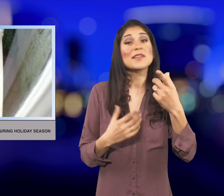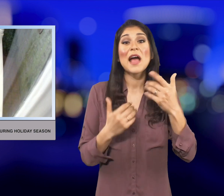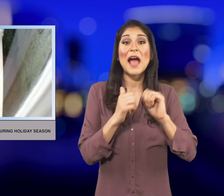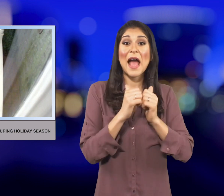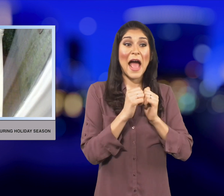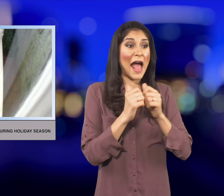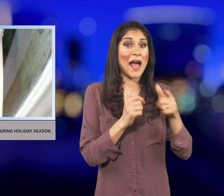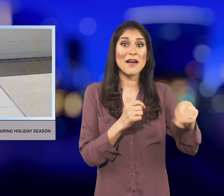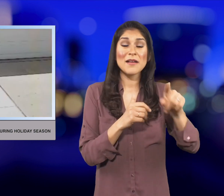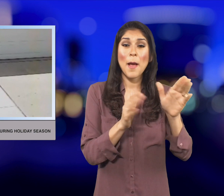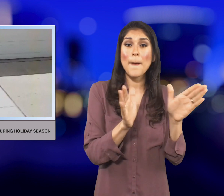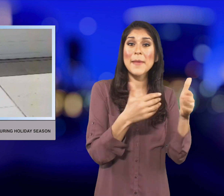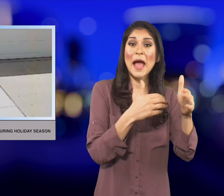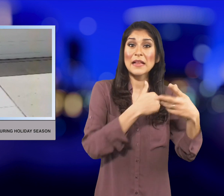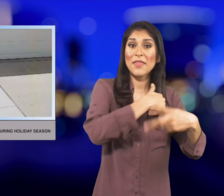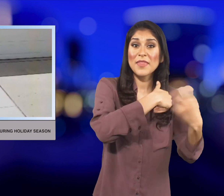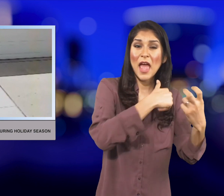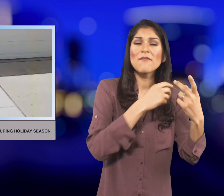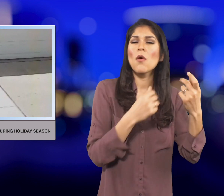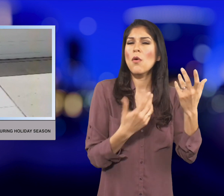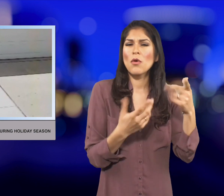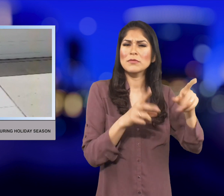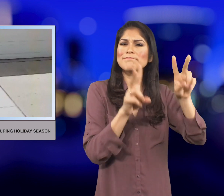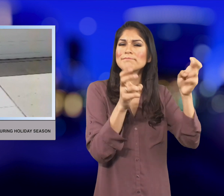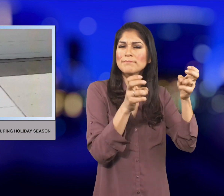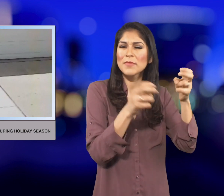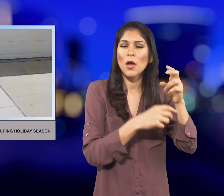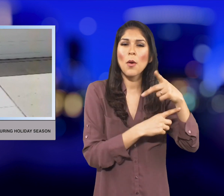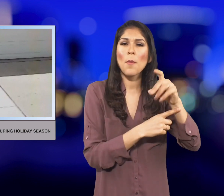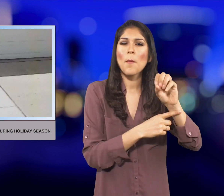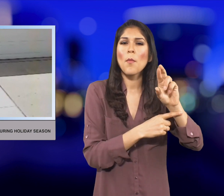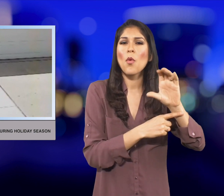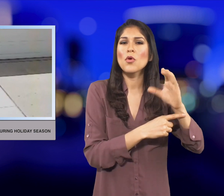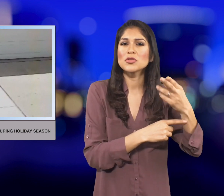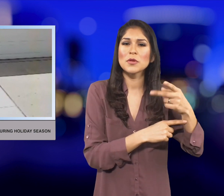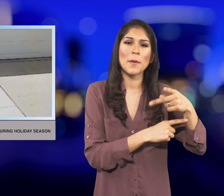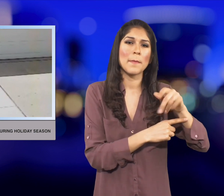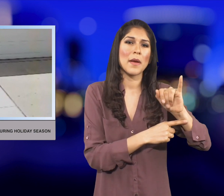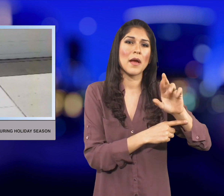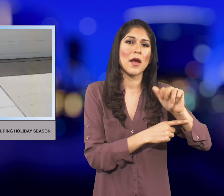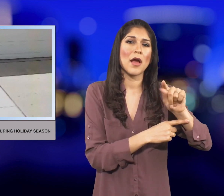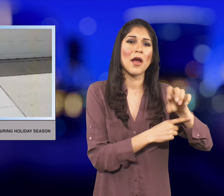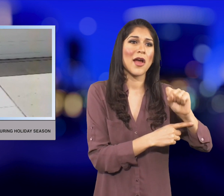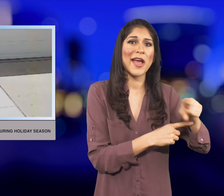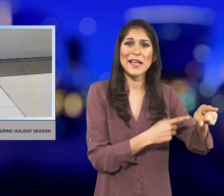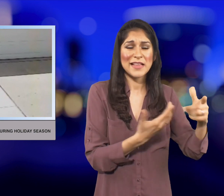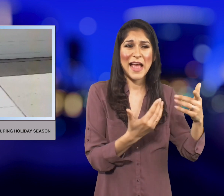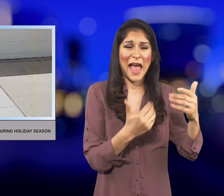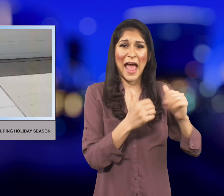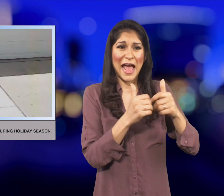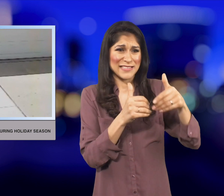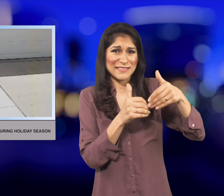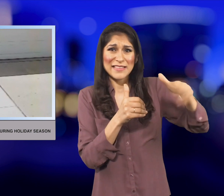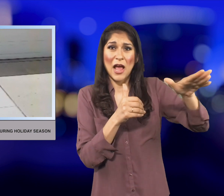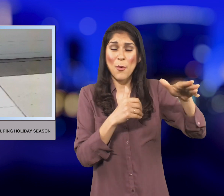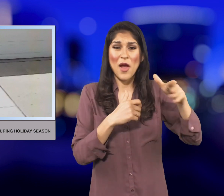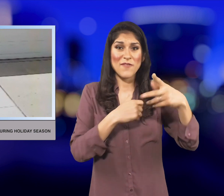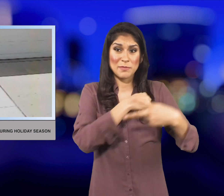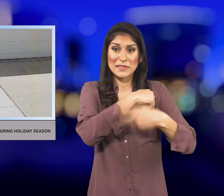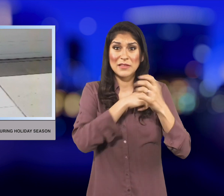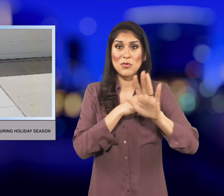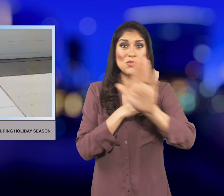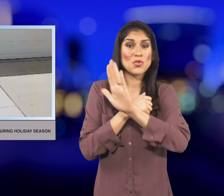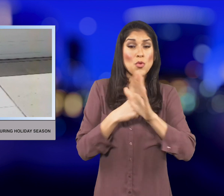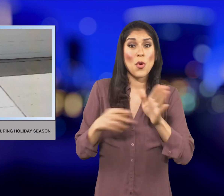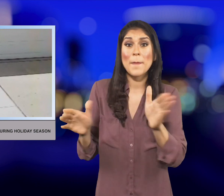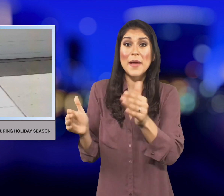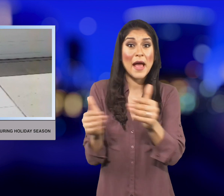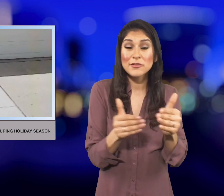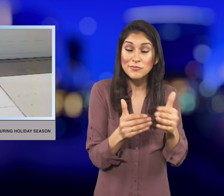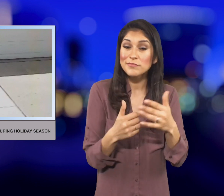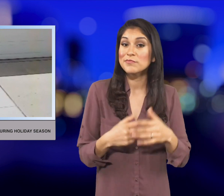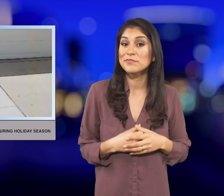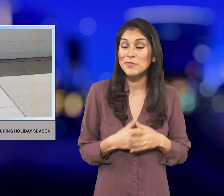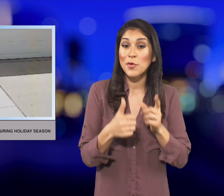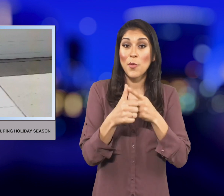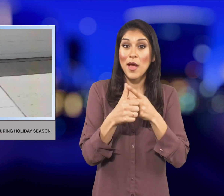So how do you keep package thieves or "porch pirates" from stealing your presents?